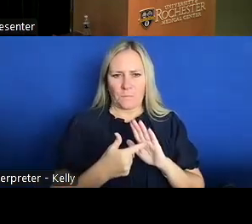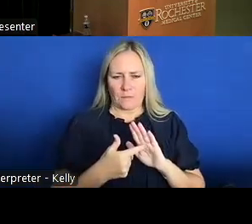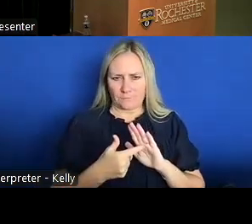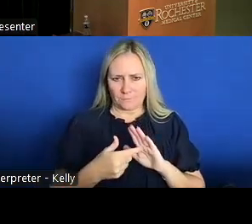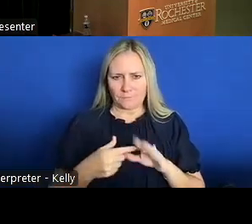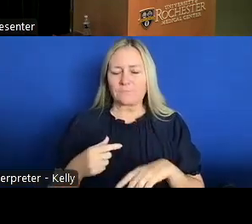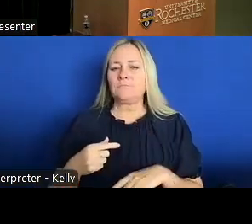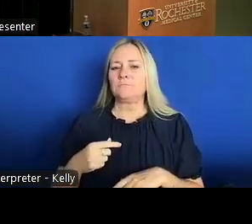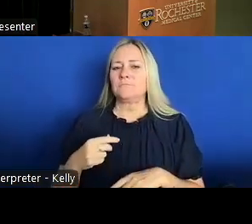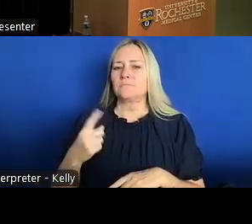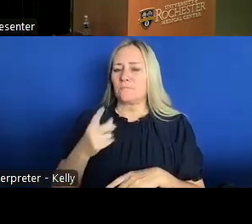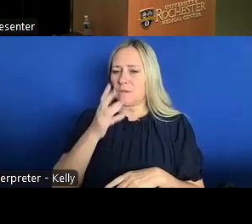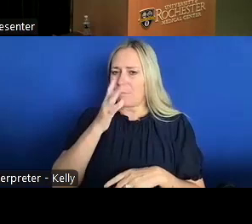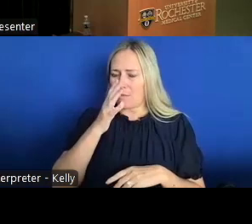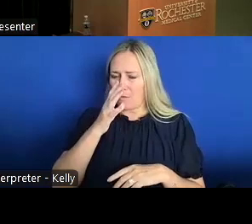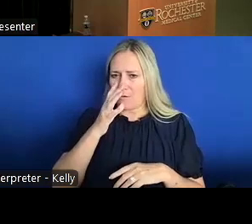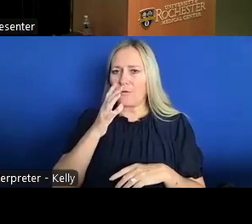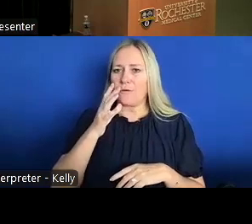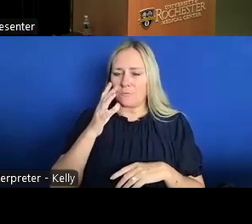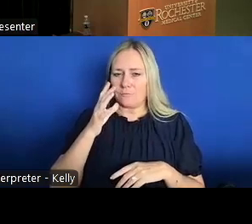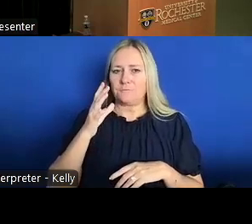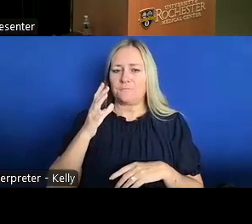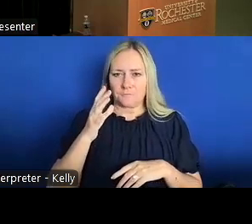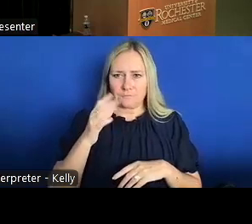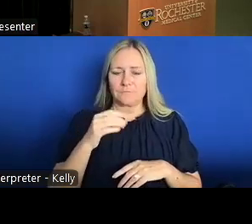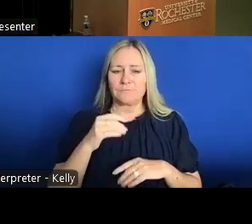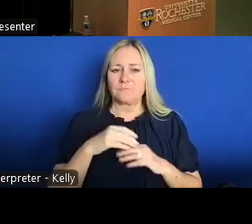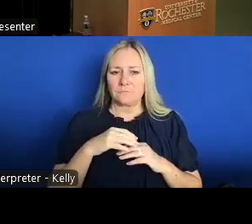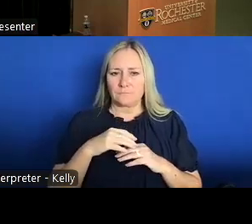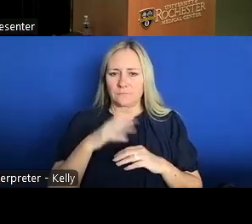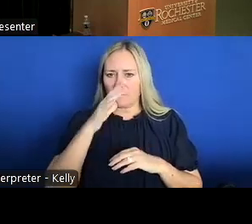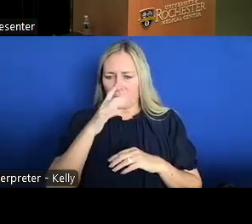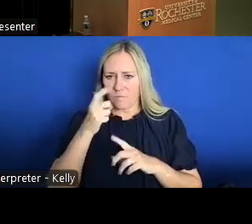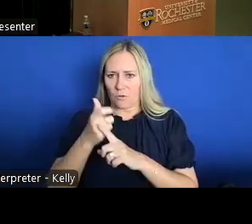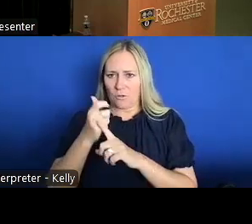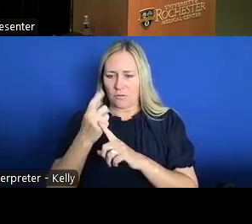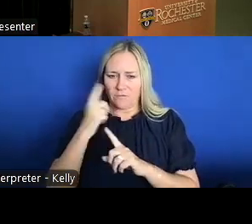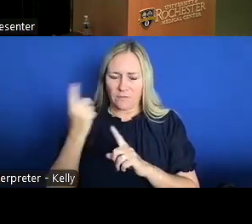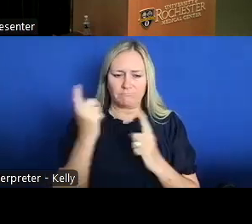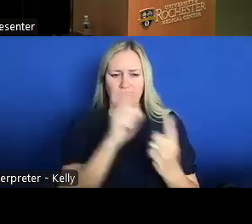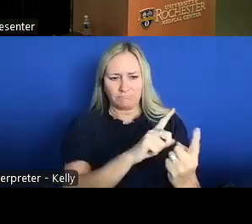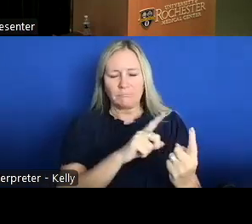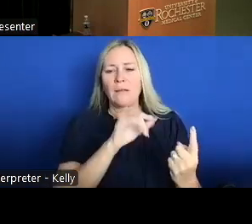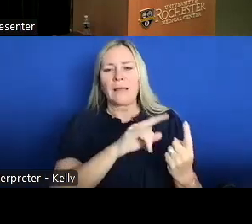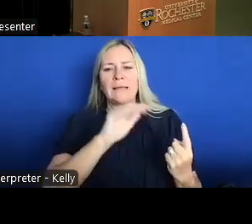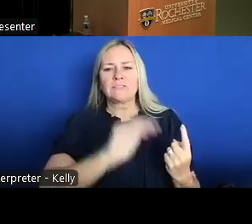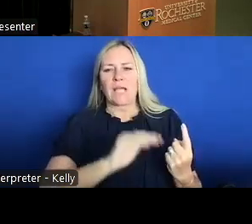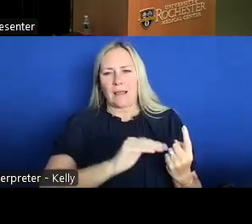to a child uh Psychiatry Clinic Outpatient Clinic referred by the school because her daughter has